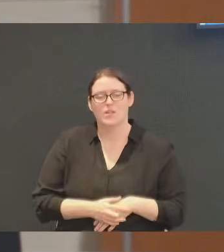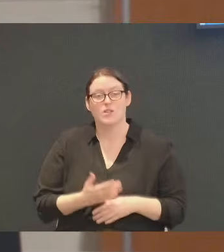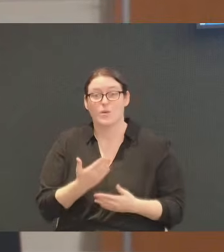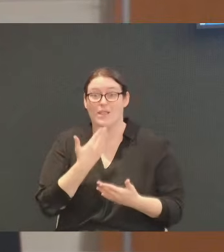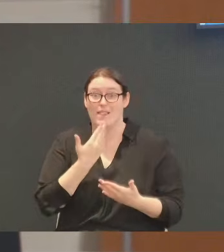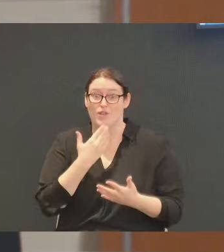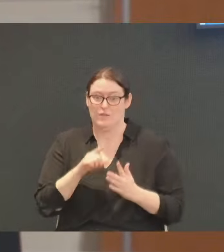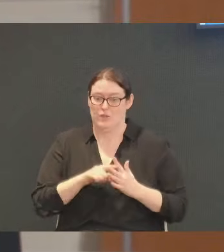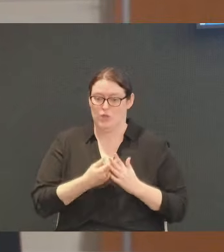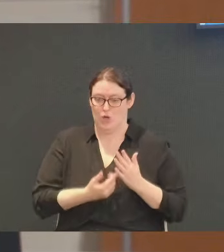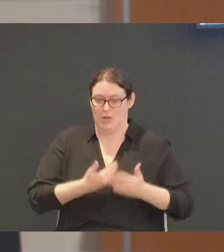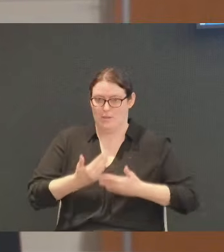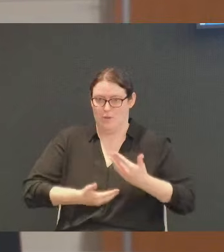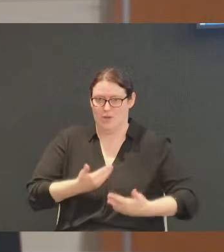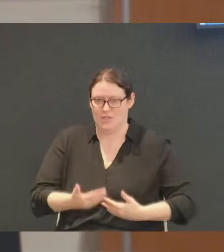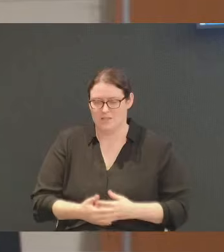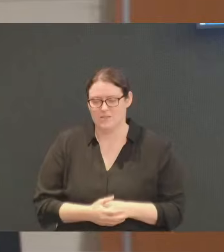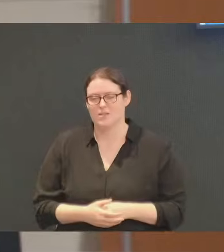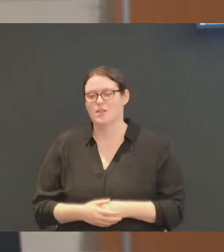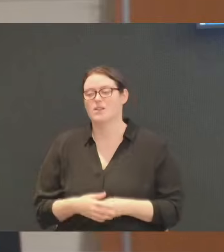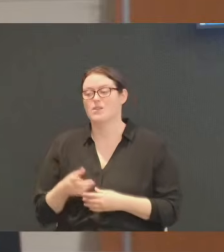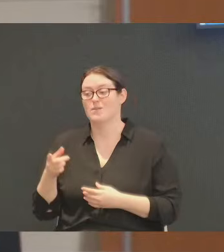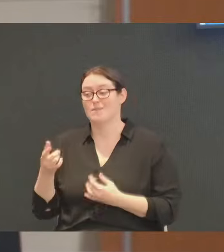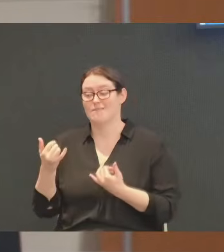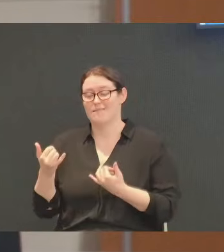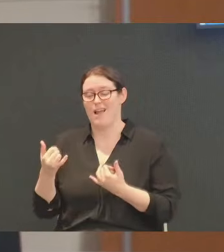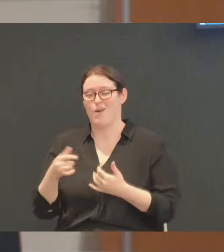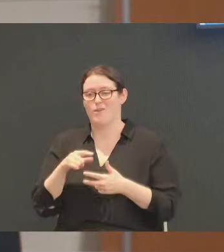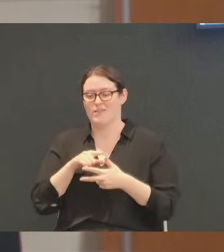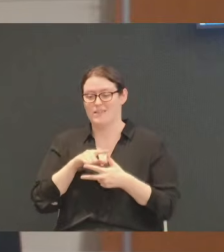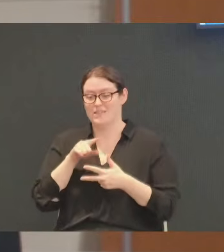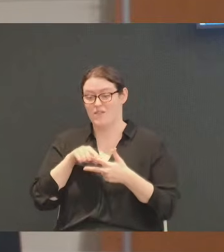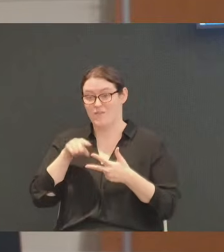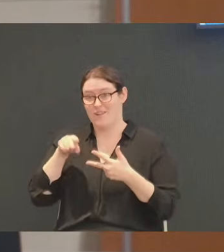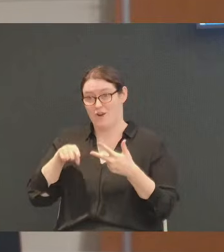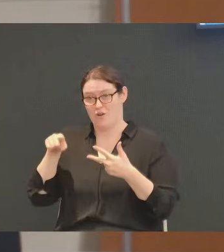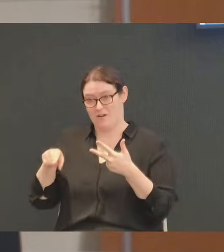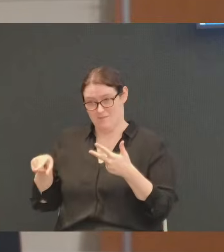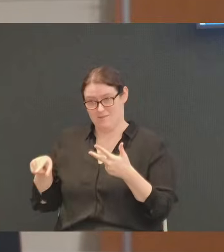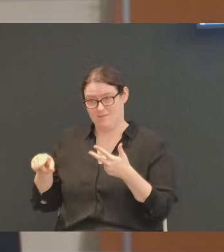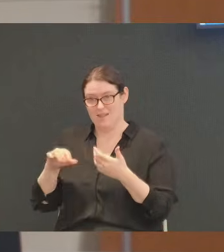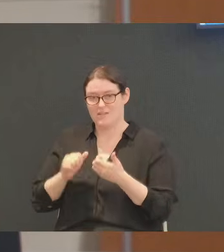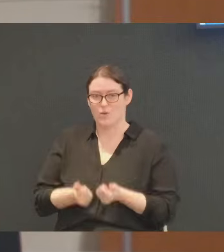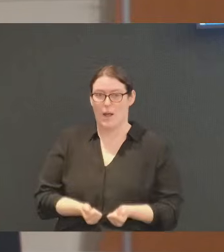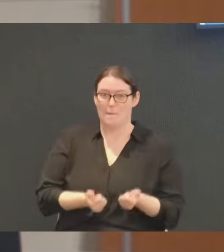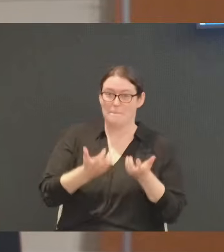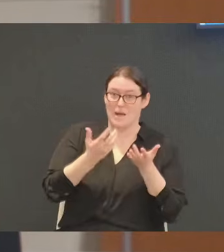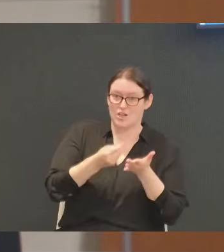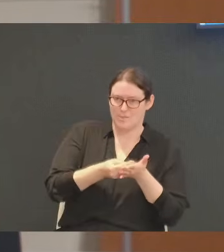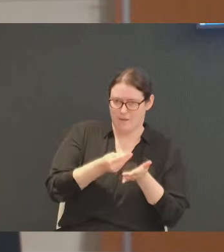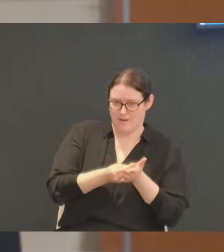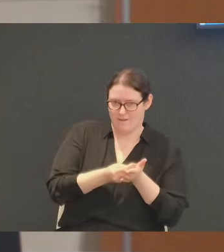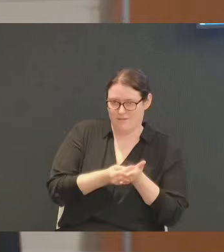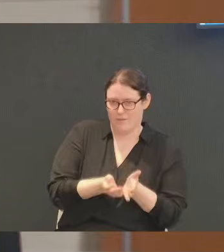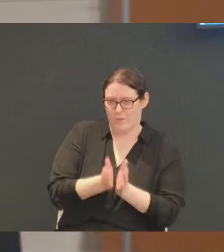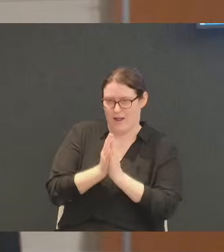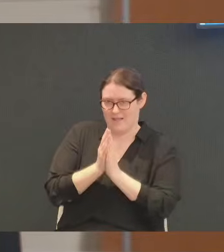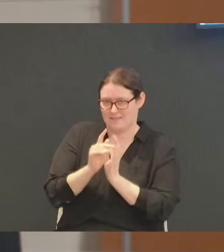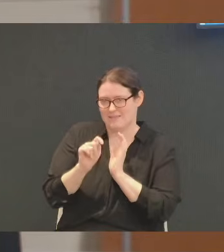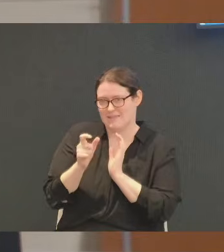of the process for us. but these vary by way of how much money we would ask the voters for and